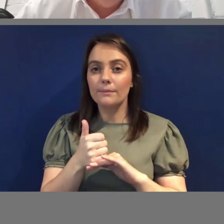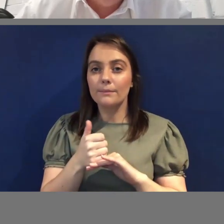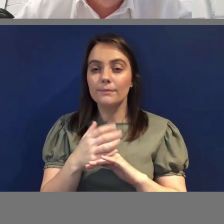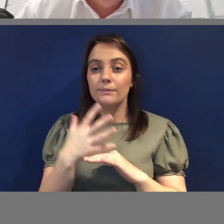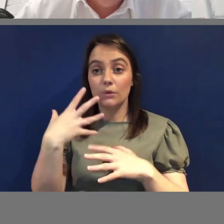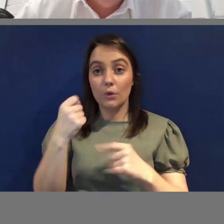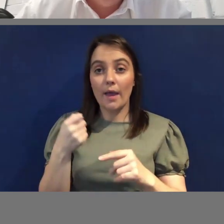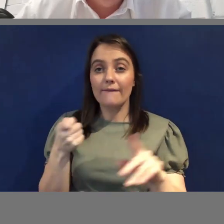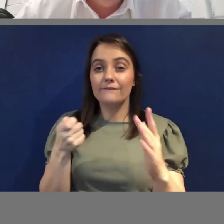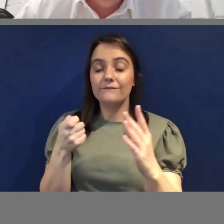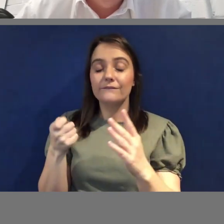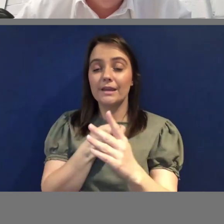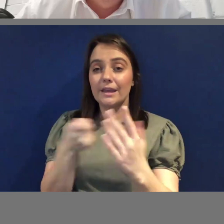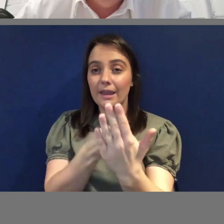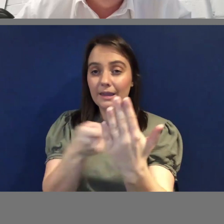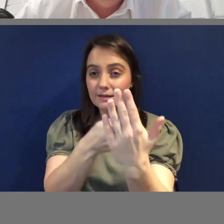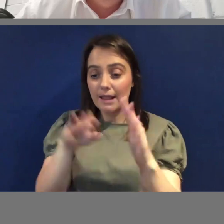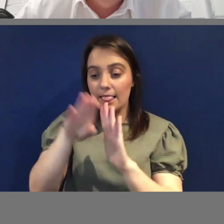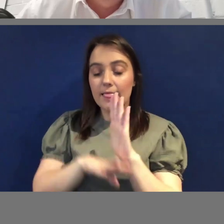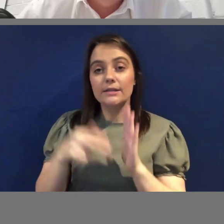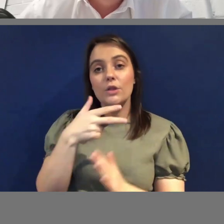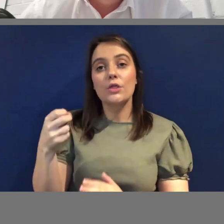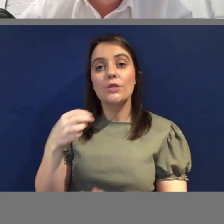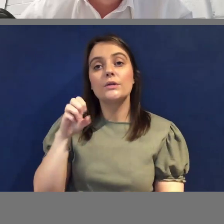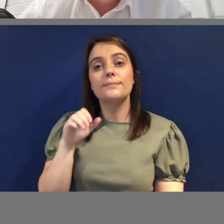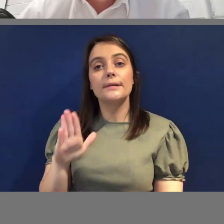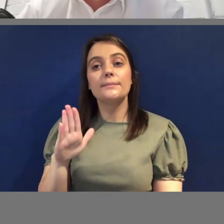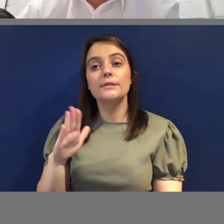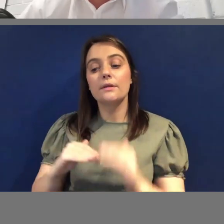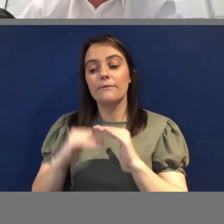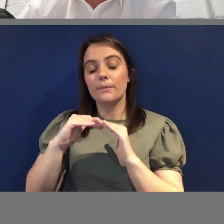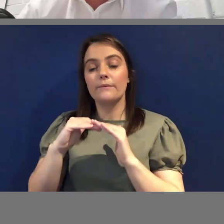detection Which is less than 300 mm above finished floor level which means that when someone is using